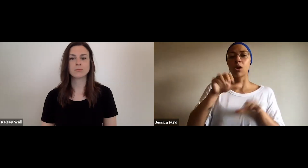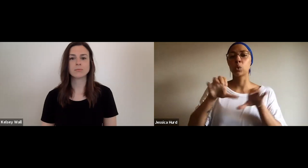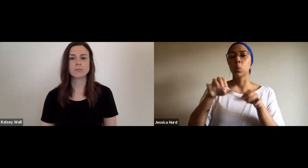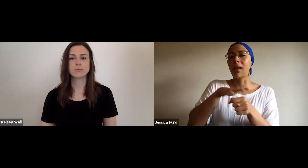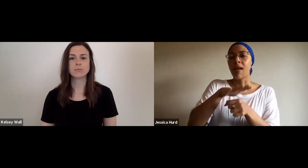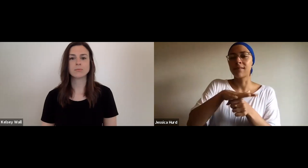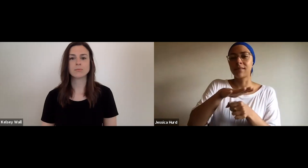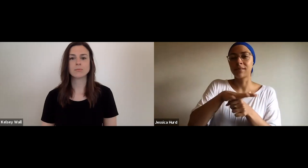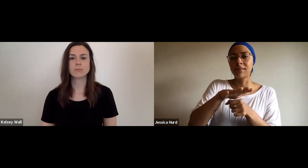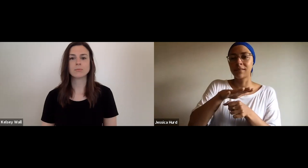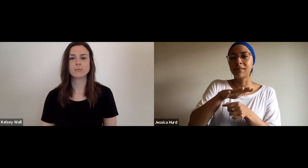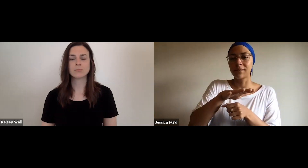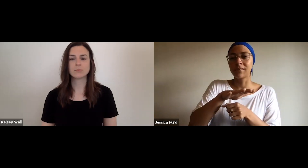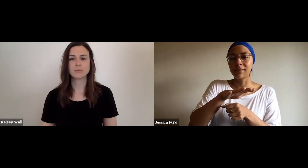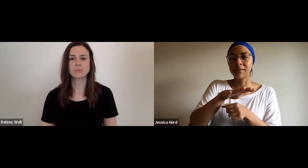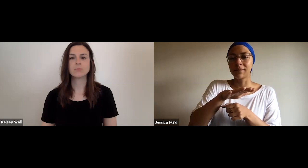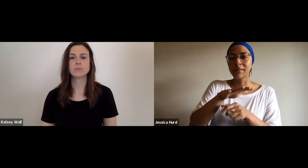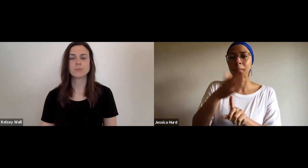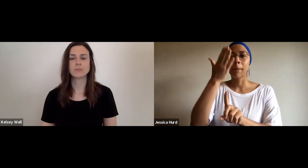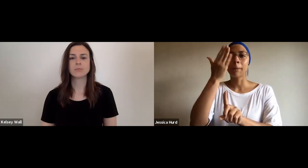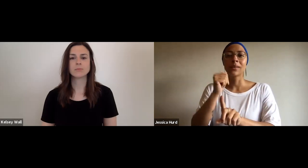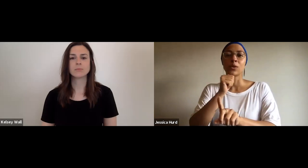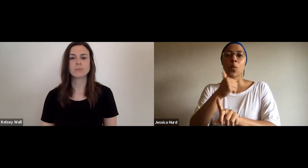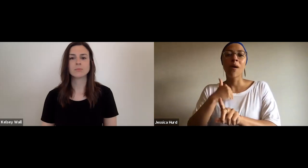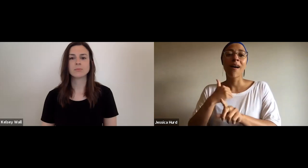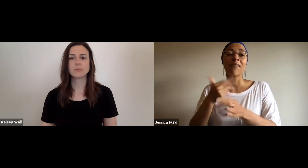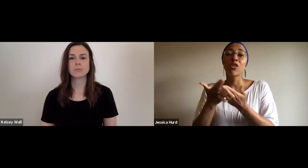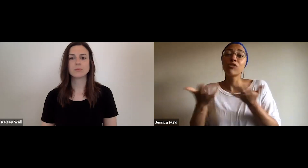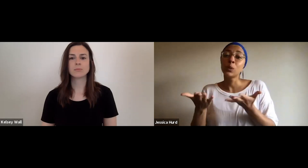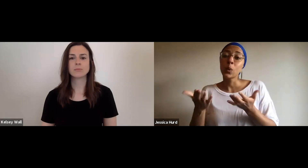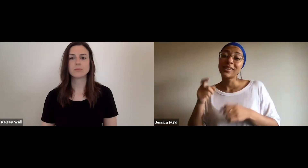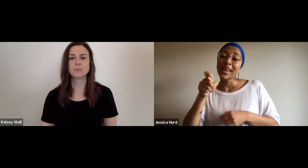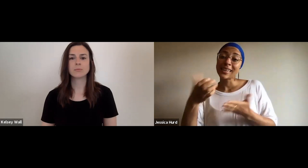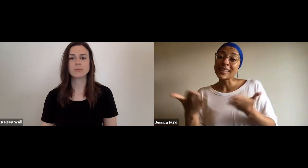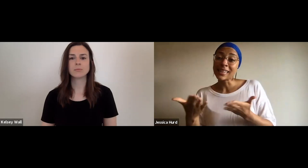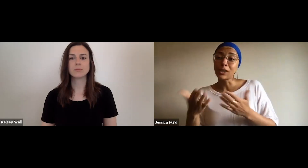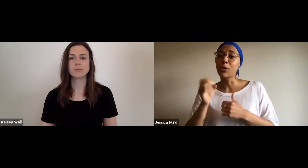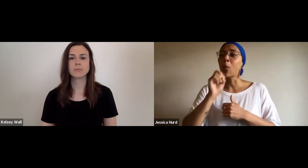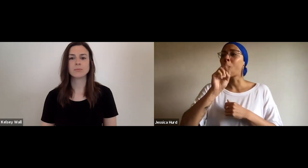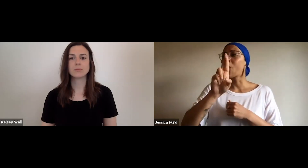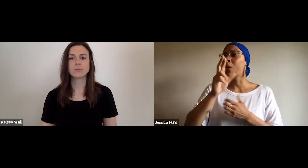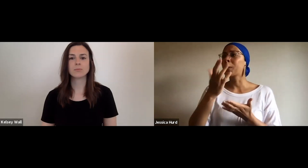that I'm not as productive as I should be, but I need to pull that thought out and look at it.